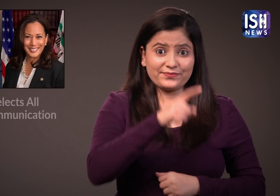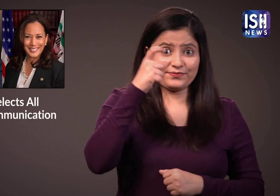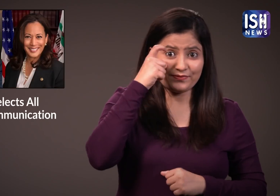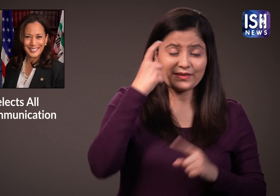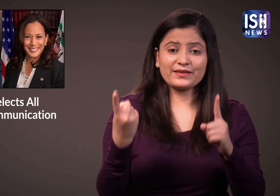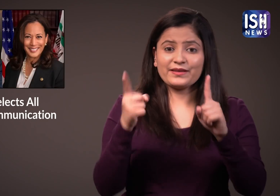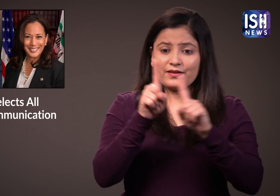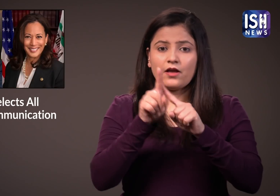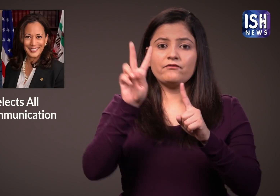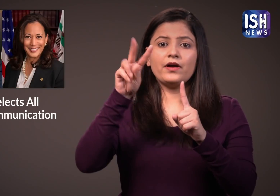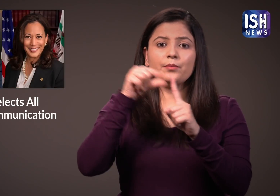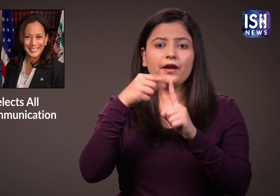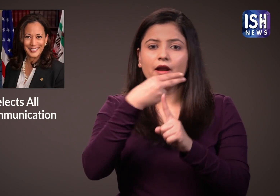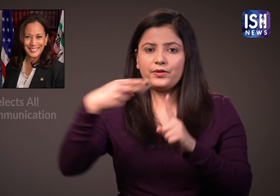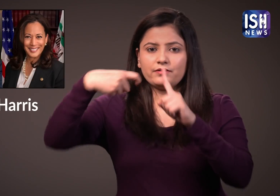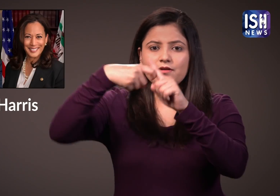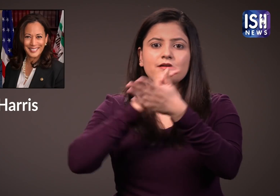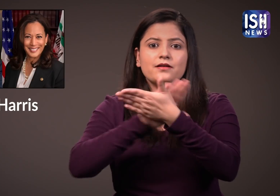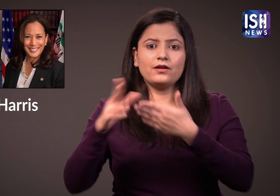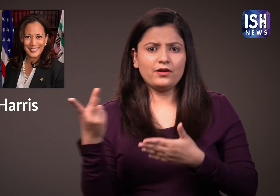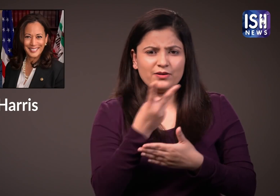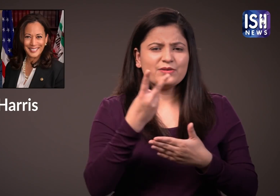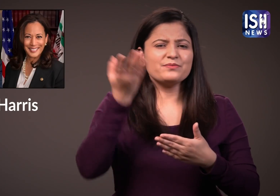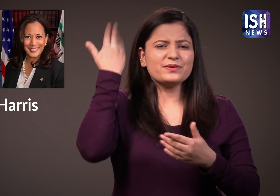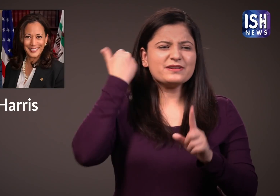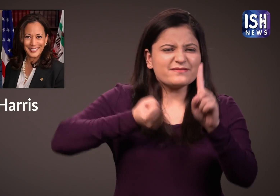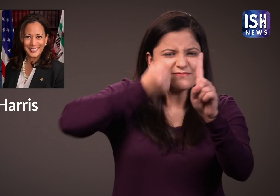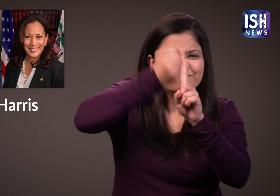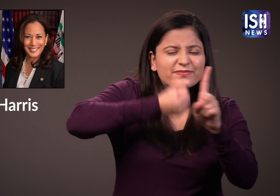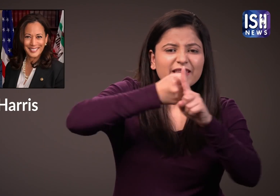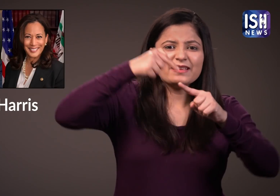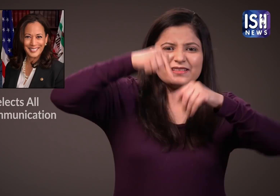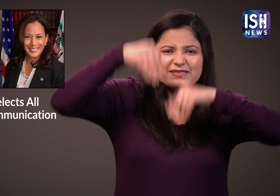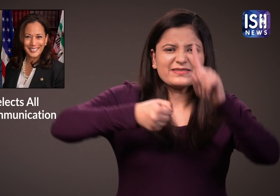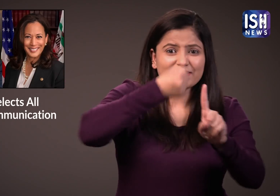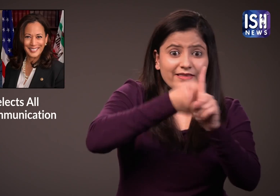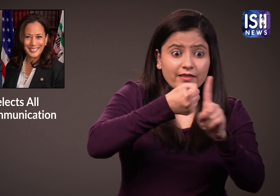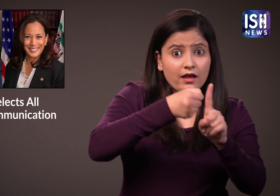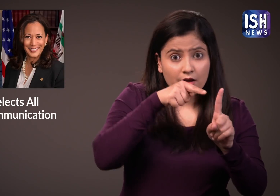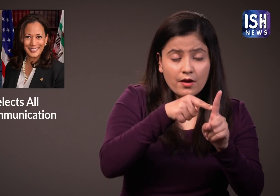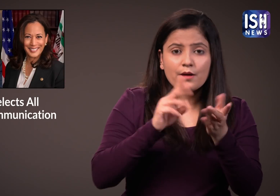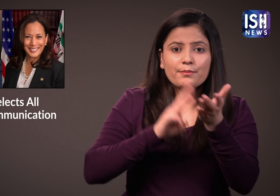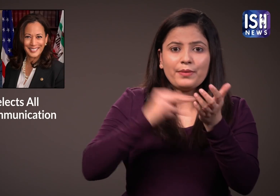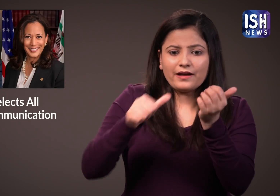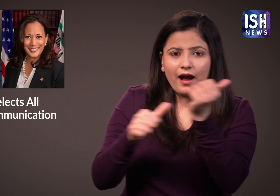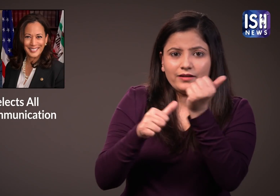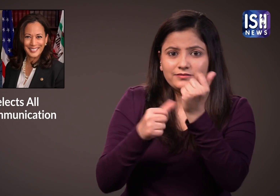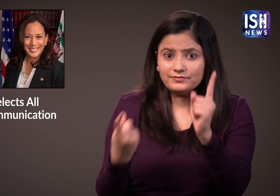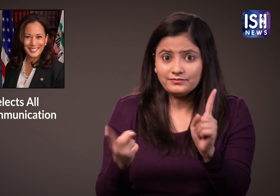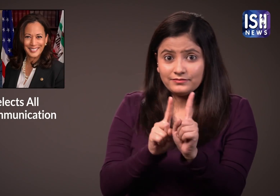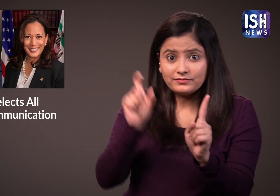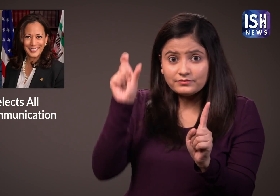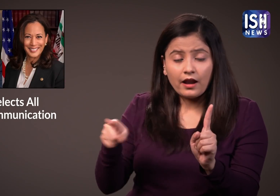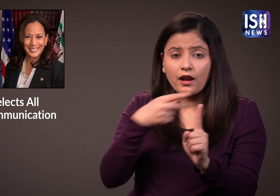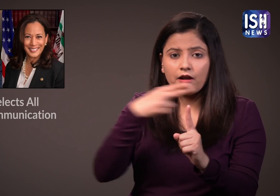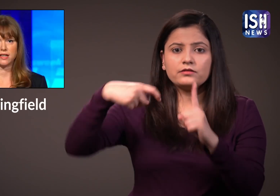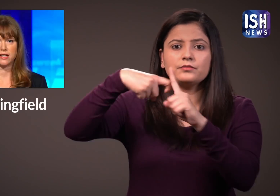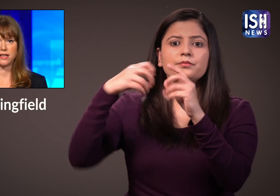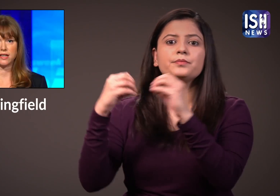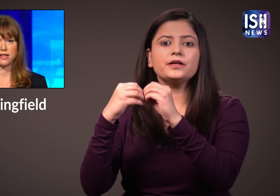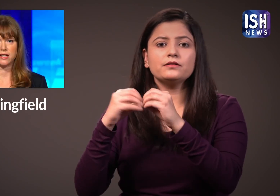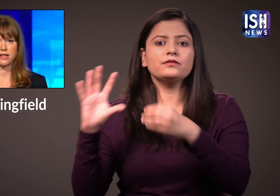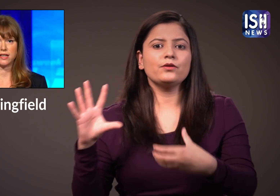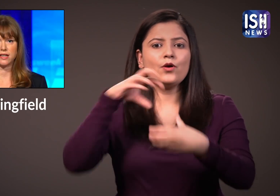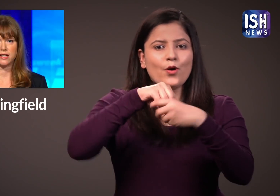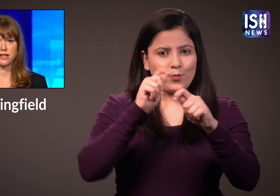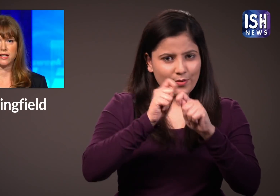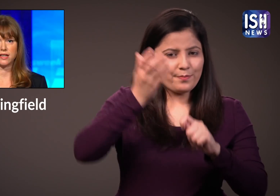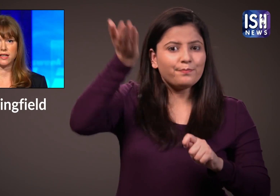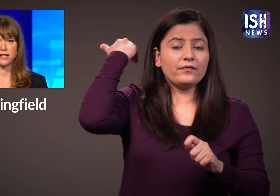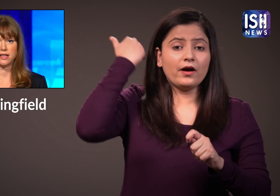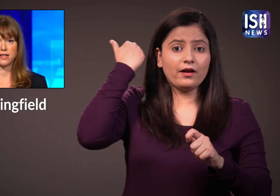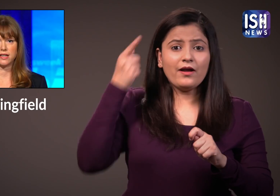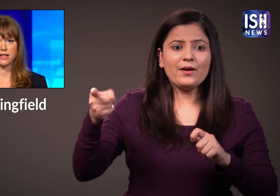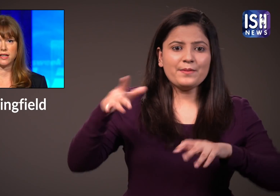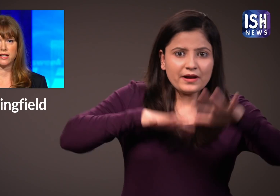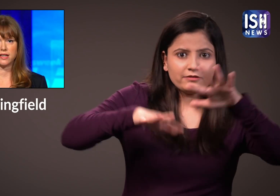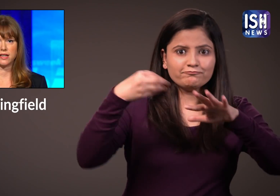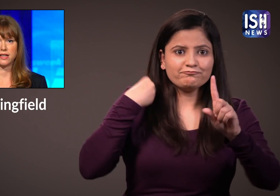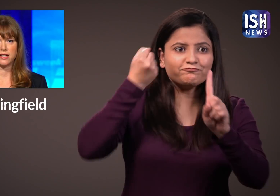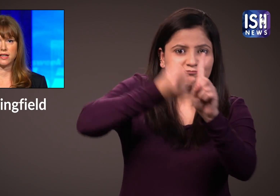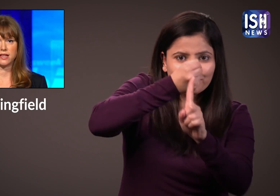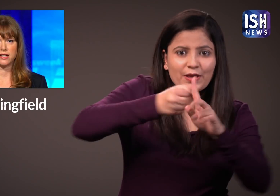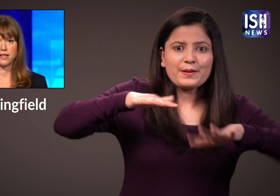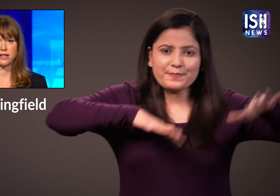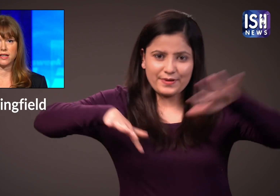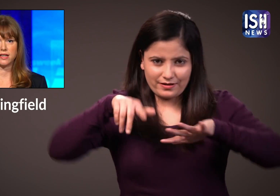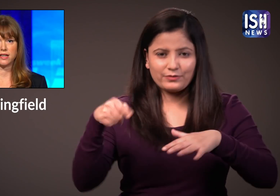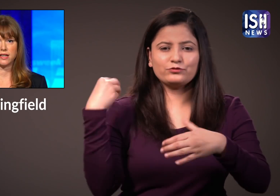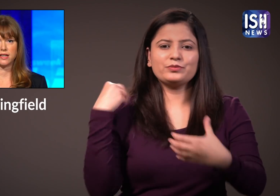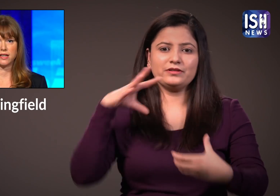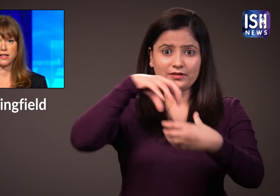For Kamala Harris' election campaign, Kate Bedingfield, was the deputy campaign manager.